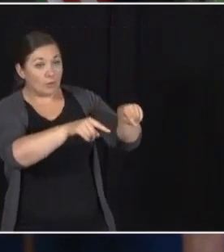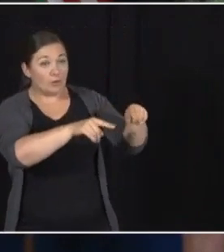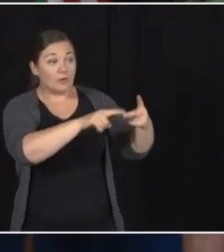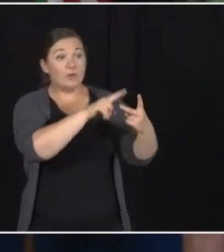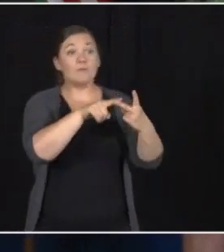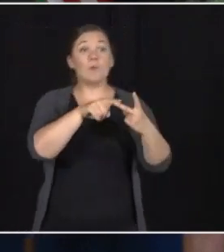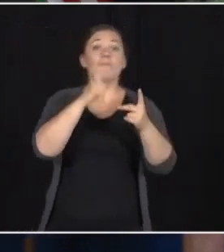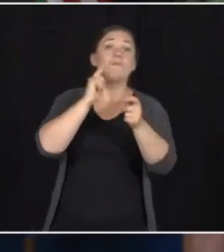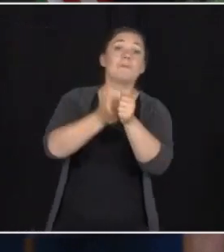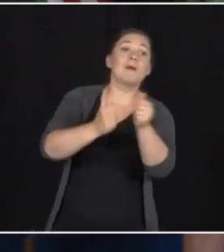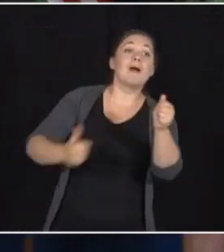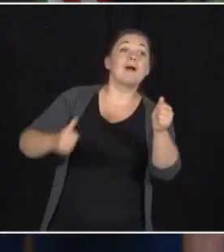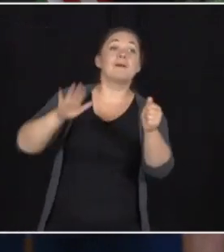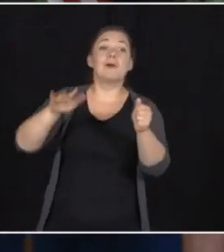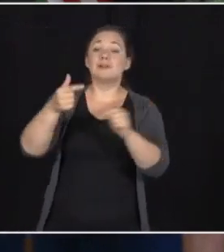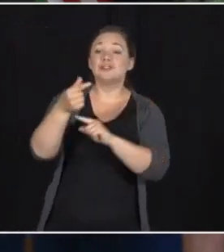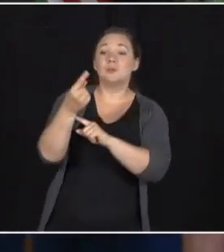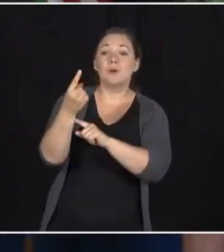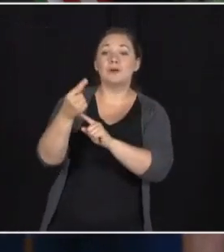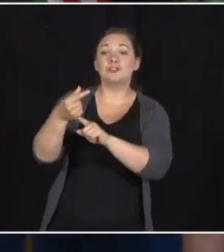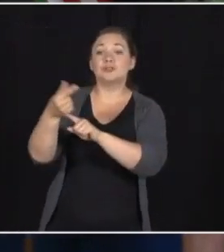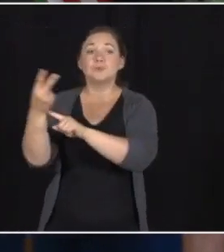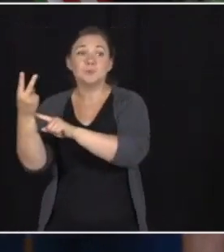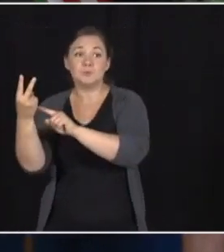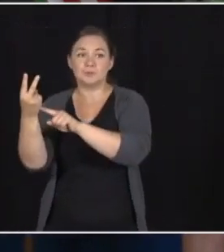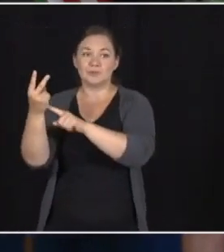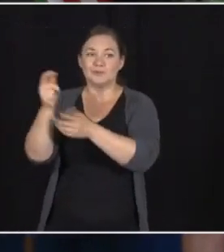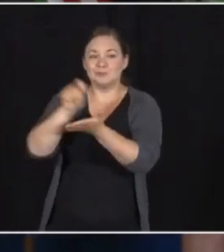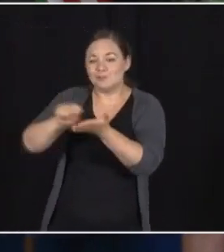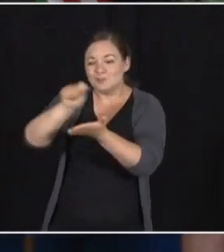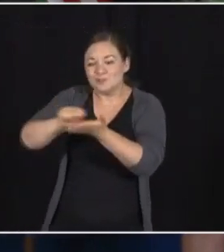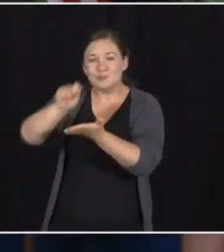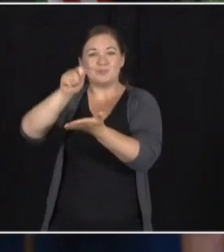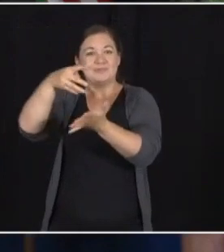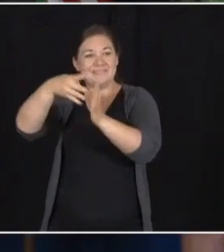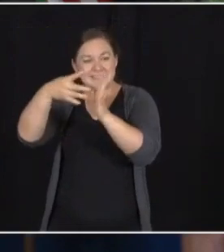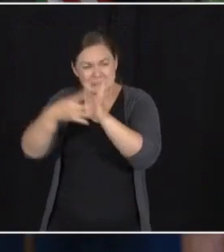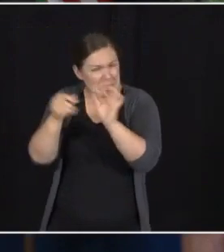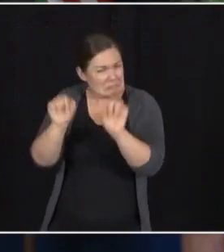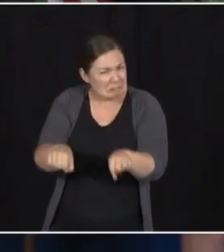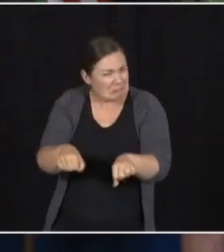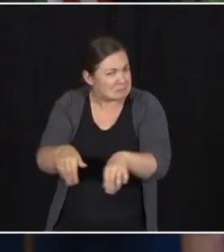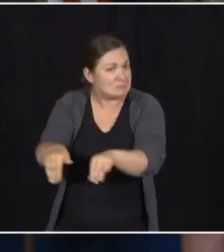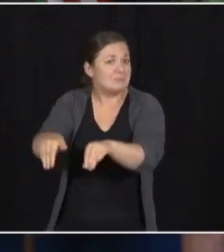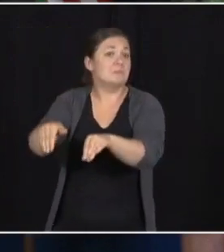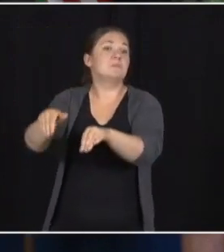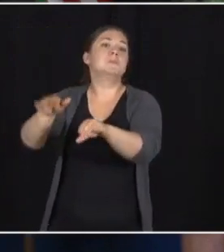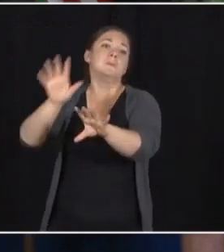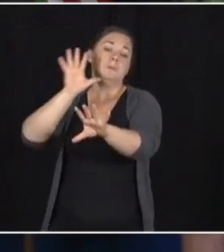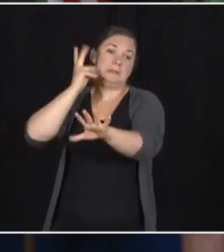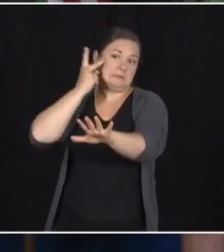We want to make sure we can keep our goods moving across Ontario. So that's critical. We also have a significant